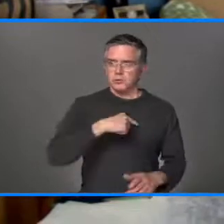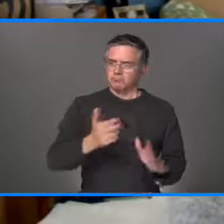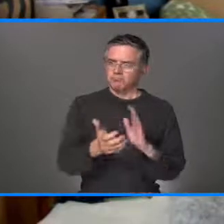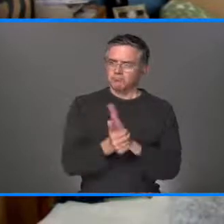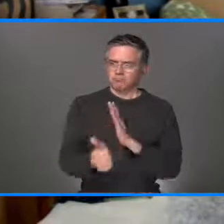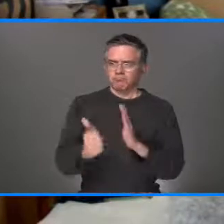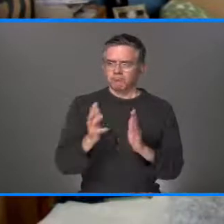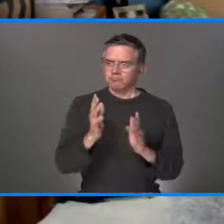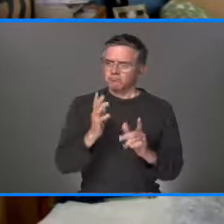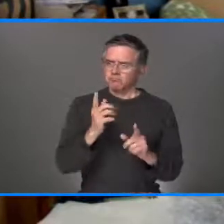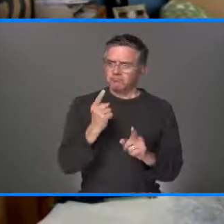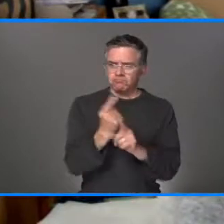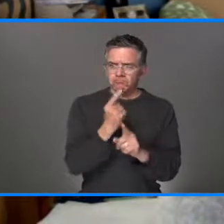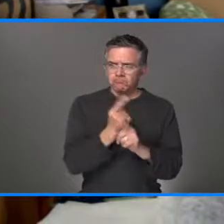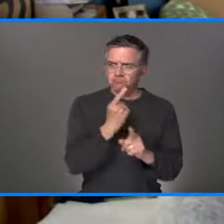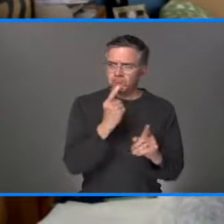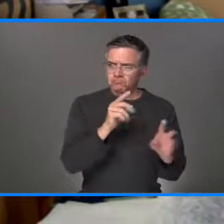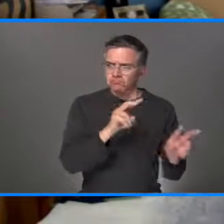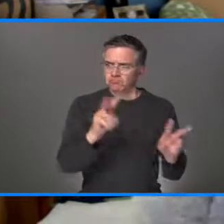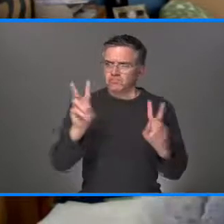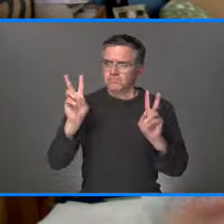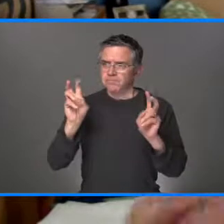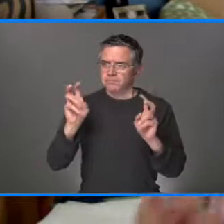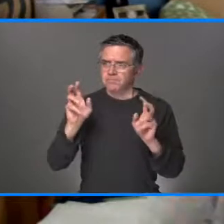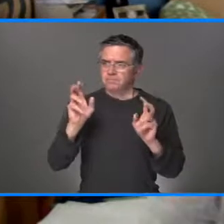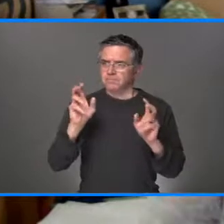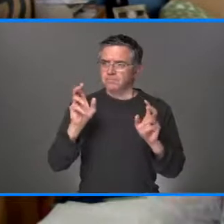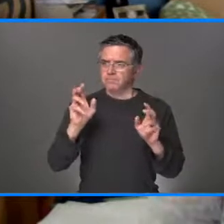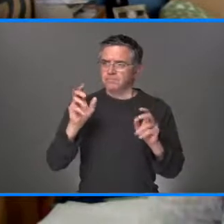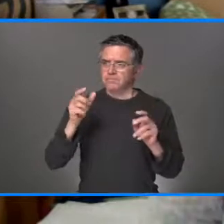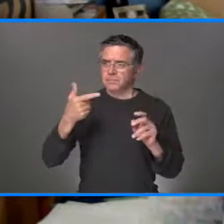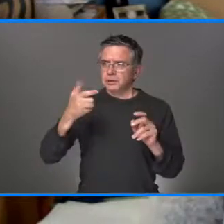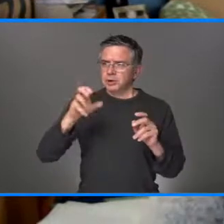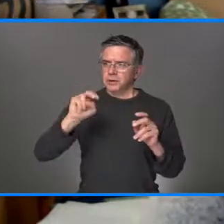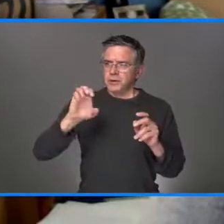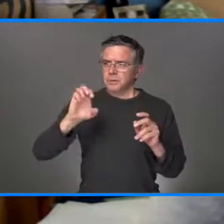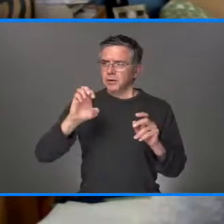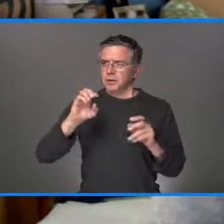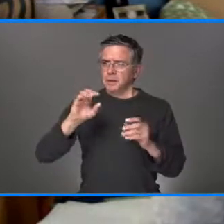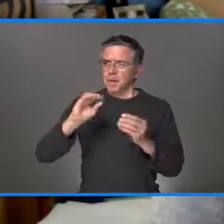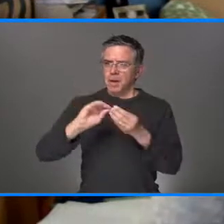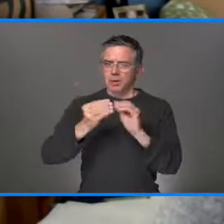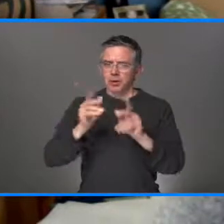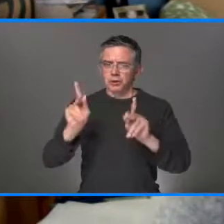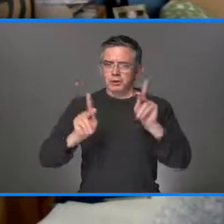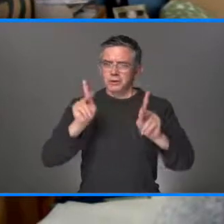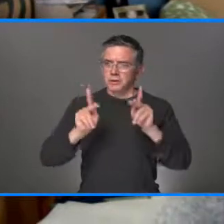when we also need to have people who can navigate what it's like for somebody